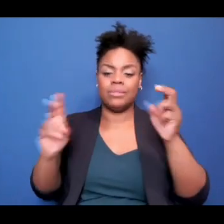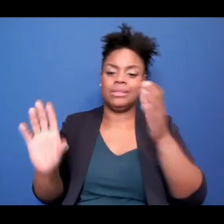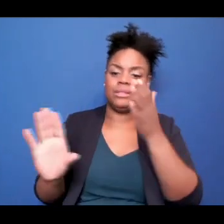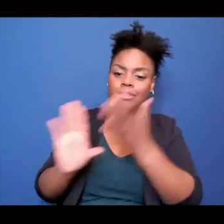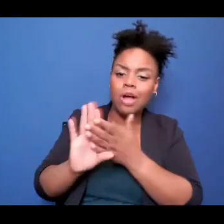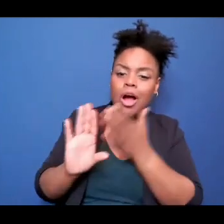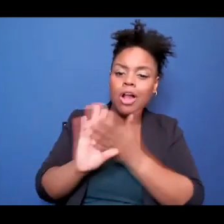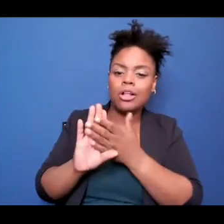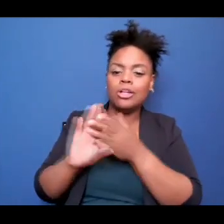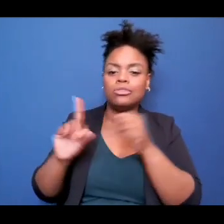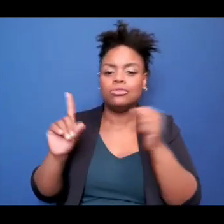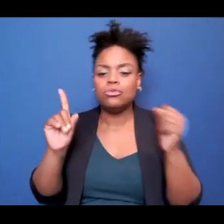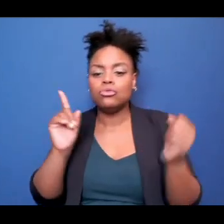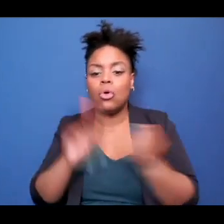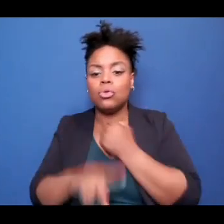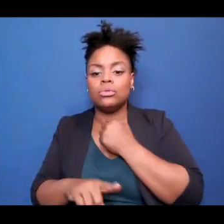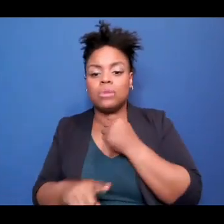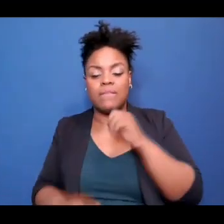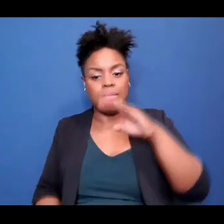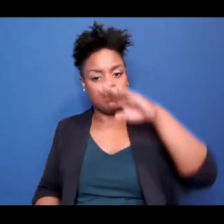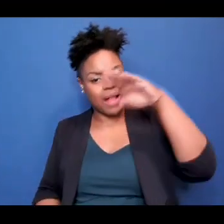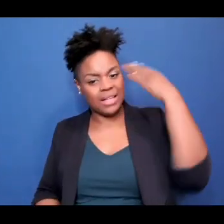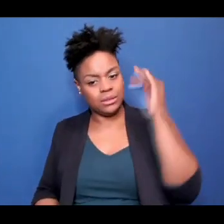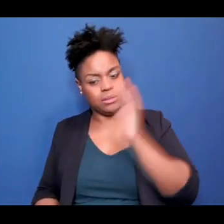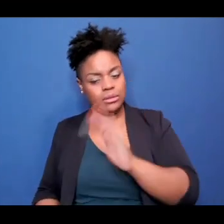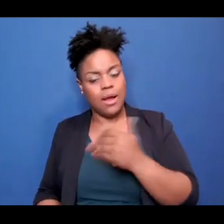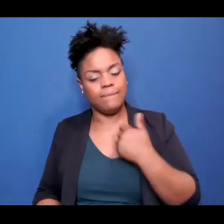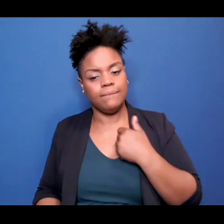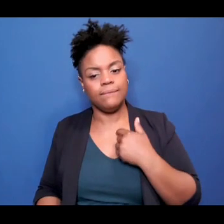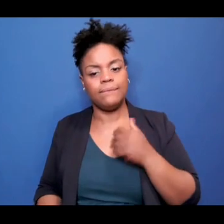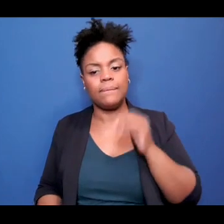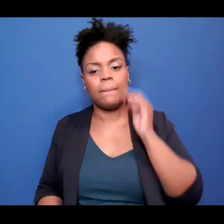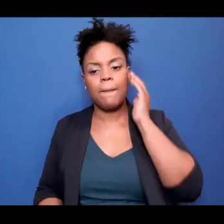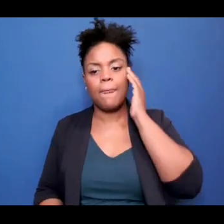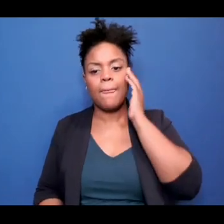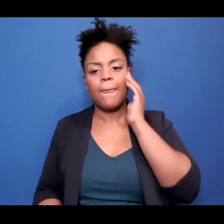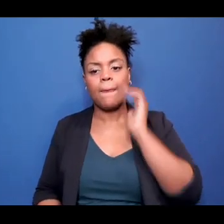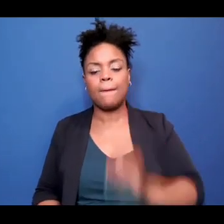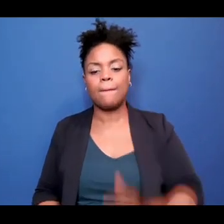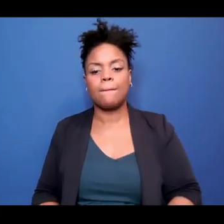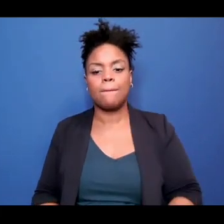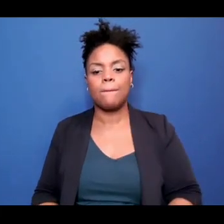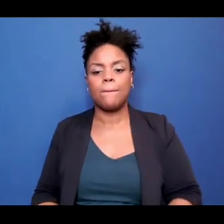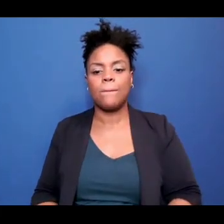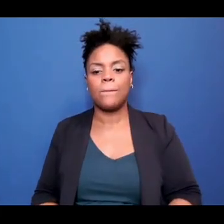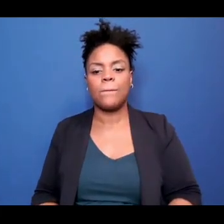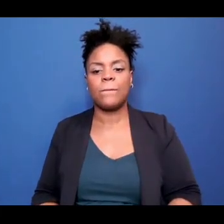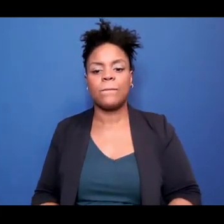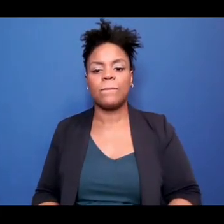RACIAL EPITHETS IN THE NAME CONSTITUTE A AN ASSAULT. SUBORDINATION OF BLACKNESS THAT THESE RESTAURANTS CHAMPION IS